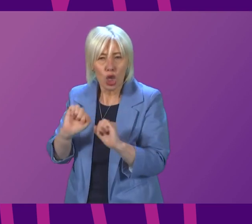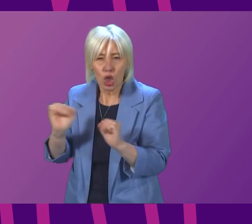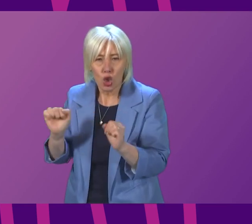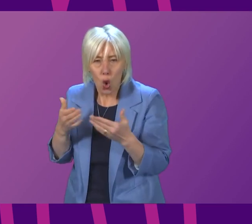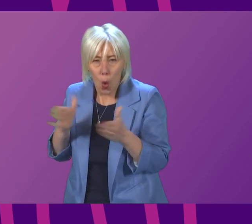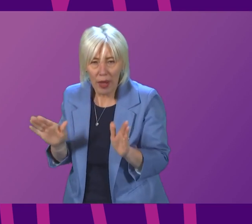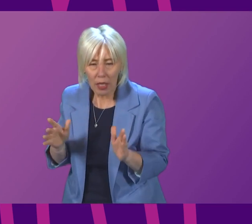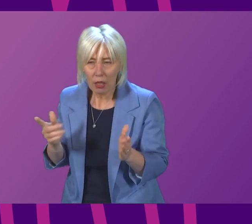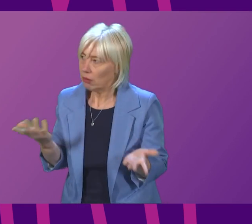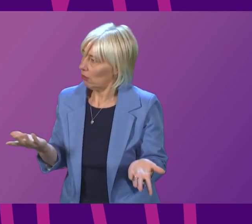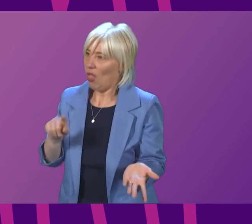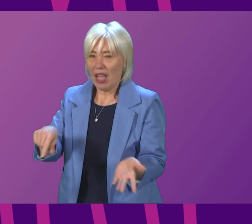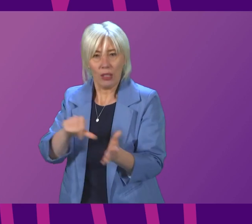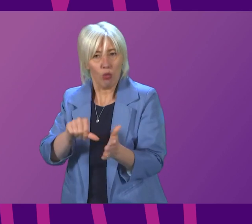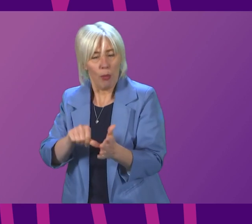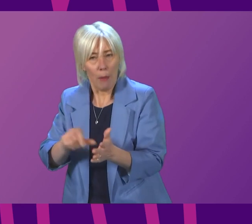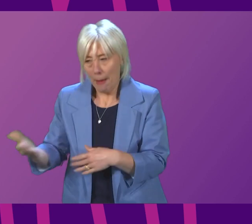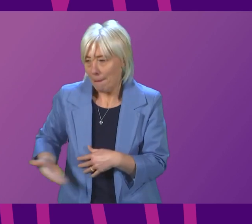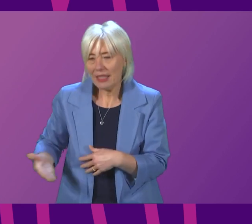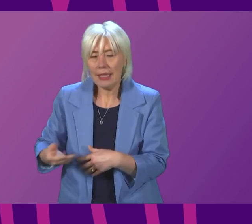That is the problem that businesses are telling us about.